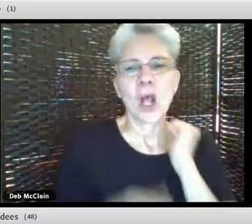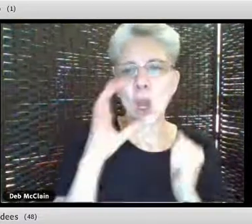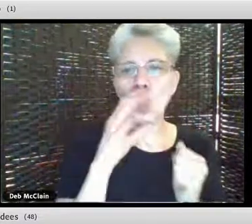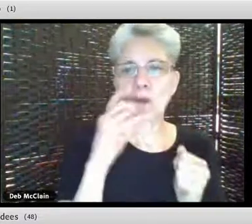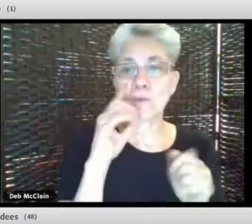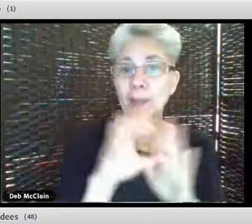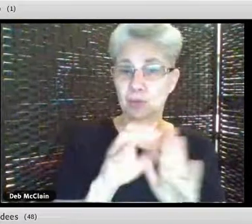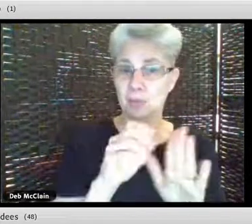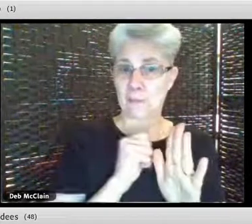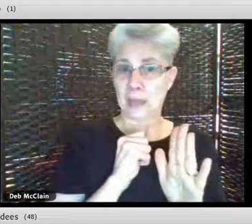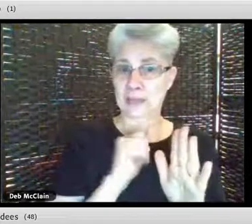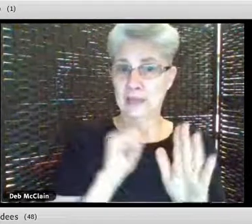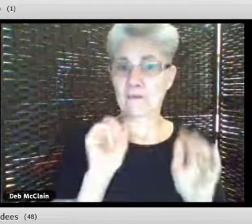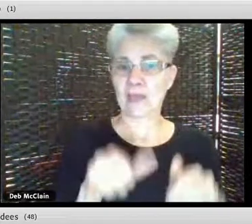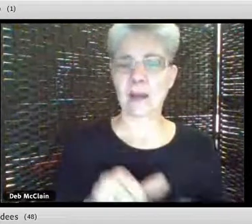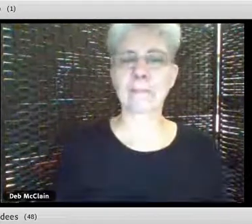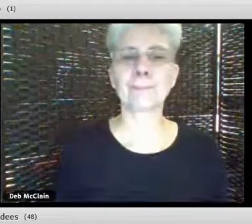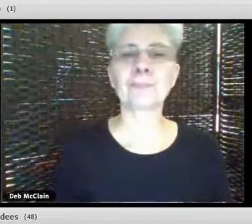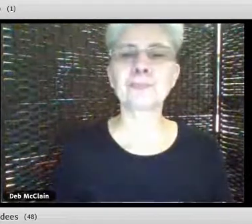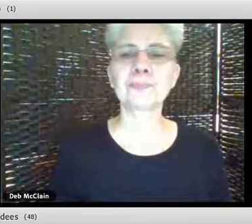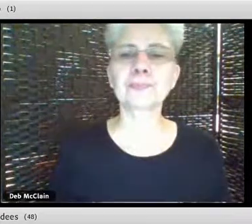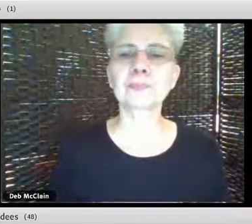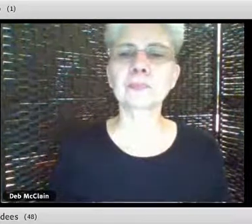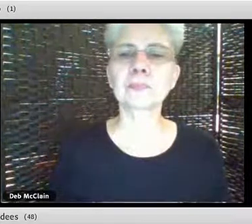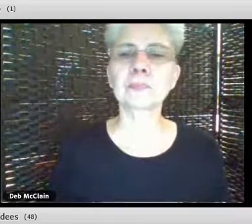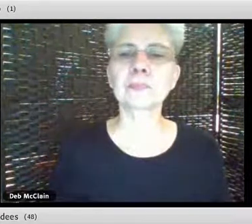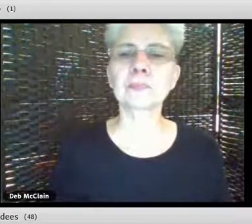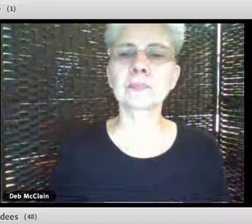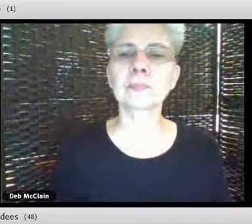Hope there's nothing embarrassing here, and I'm going to look for a picture of myself.